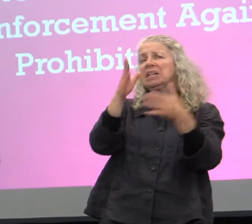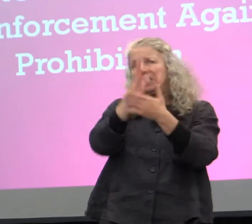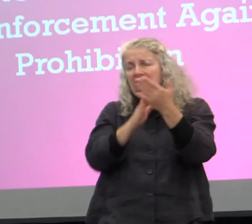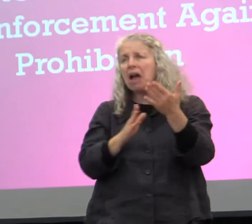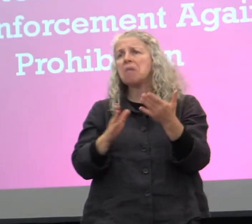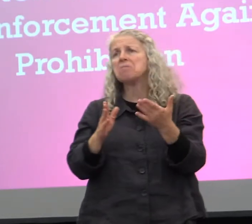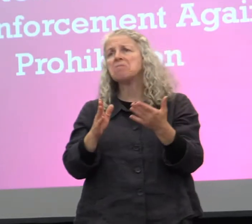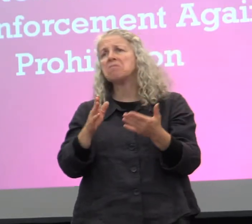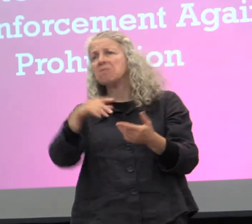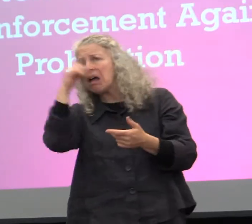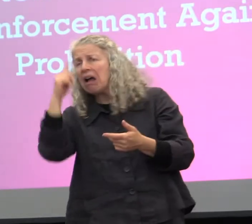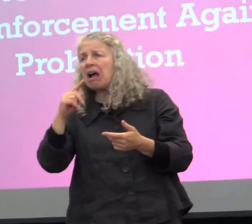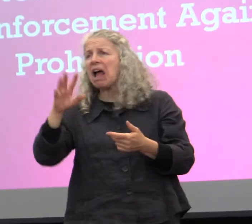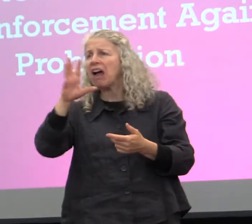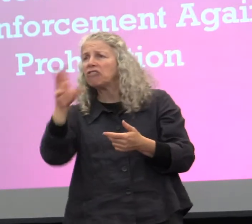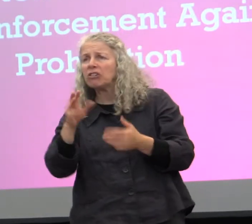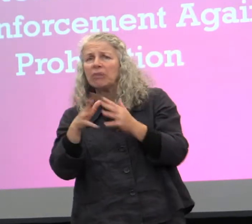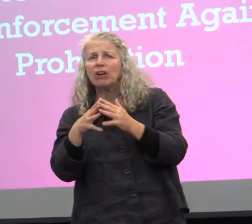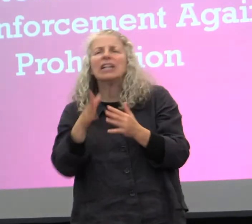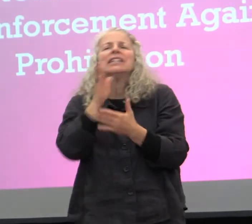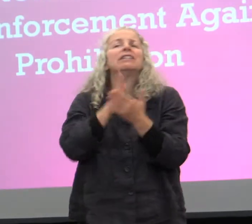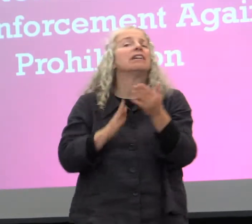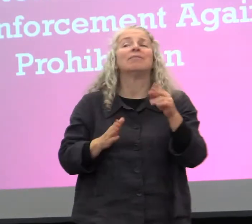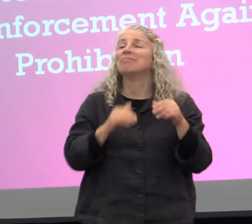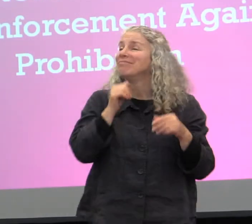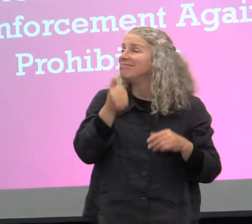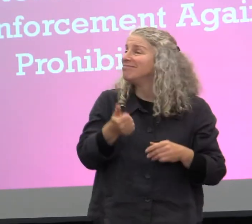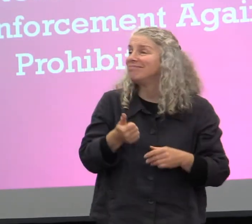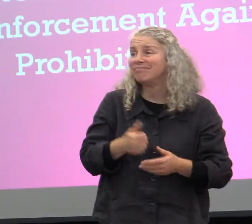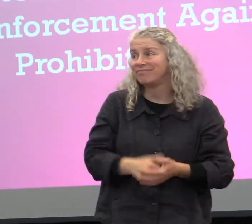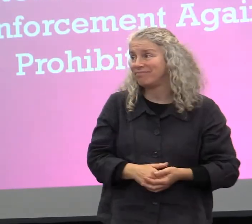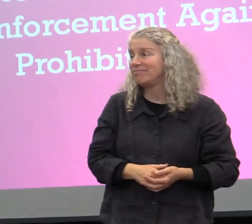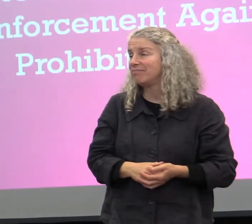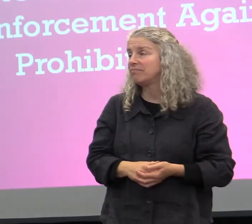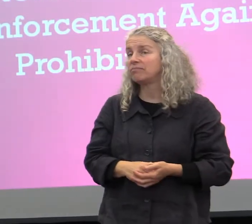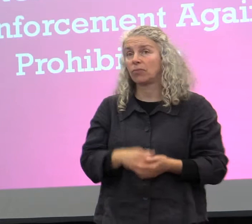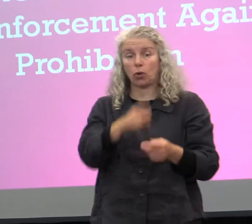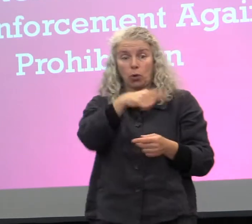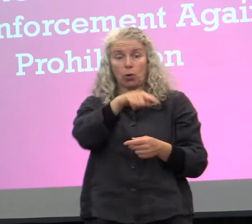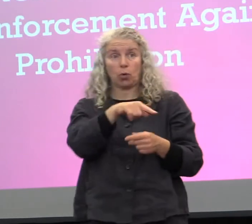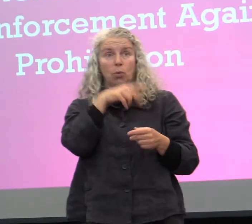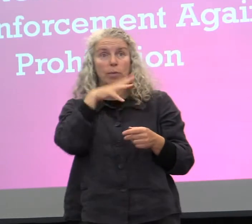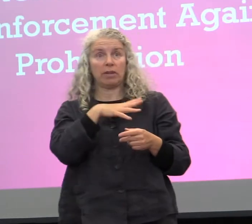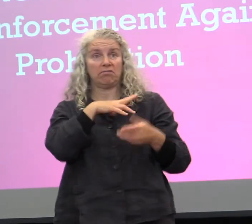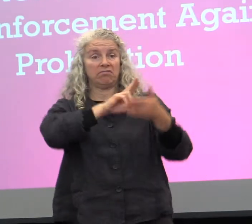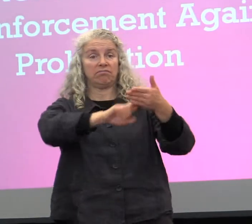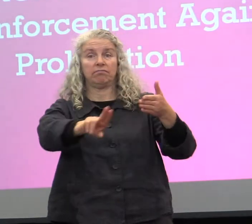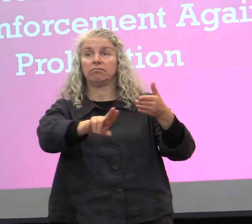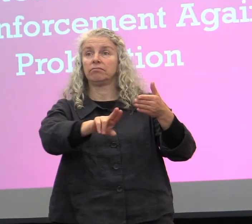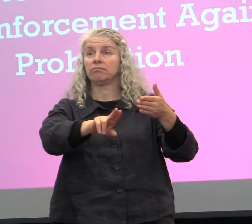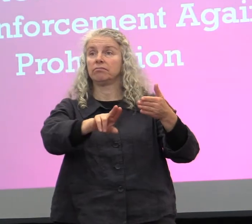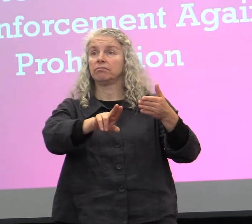but several of whom were not, who came to be known together as the so called "girlfriend cases"